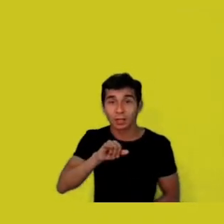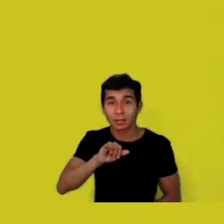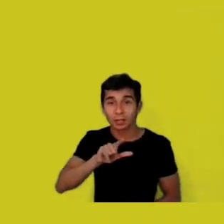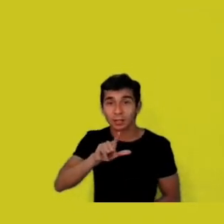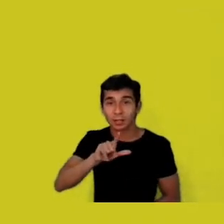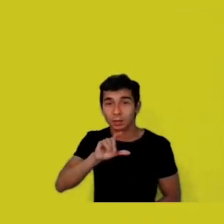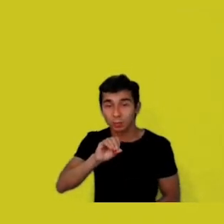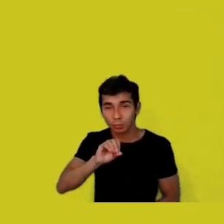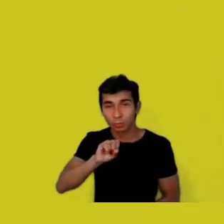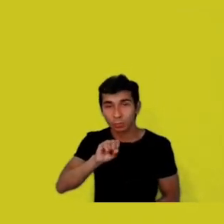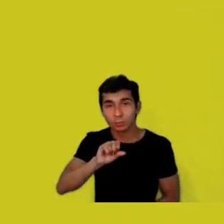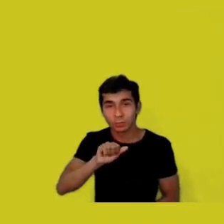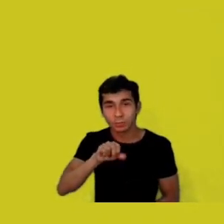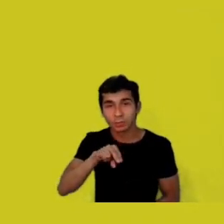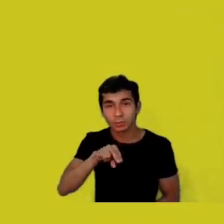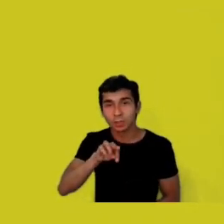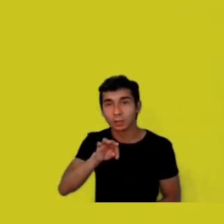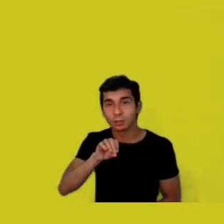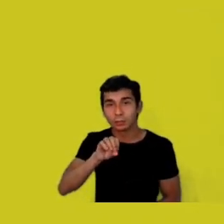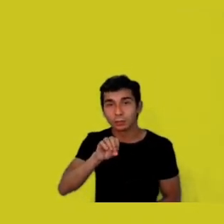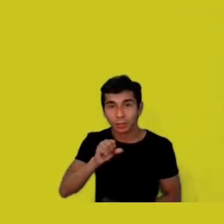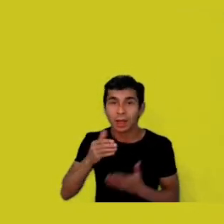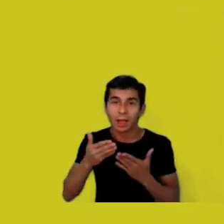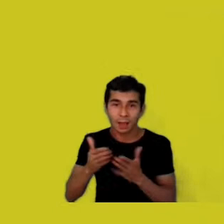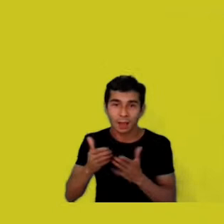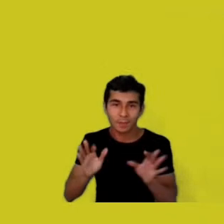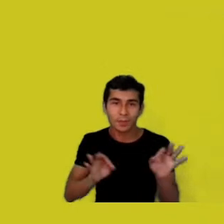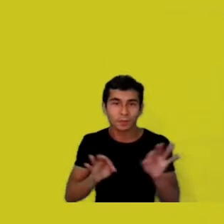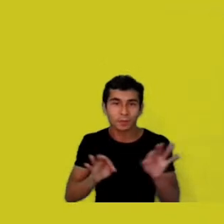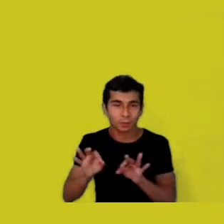bringing the figure of Antunes Filho, who left us last year,